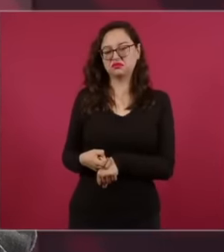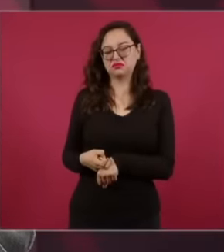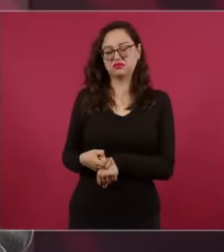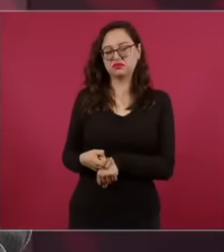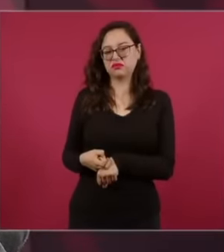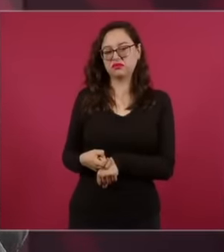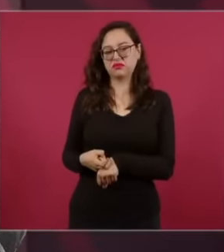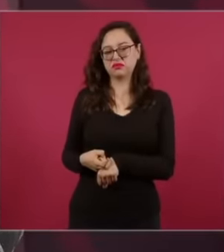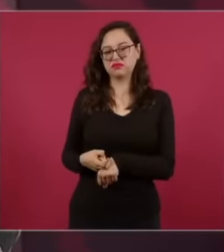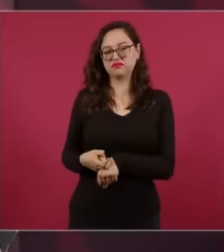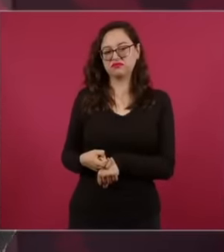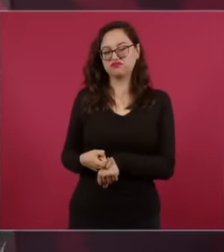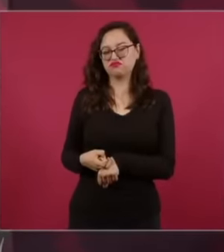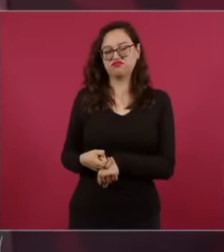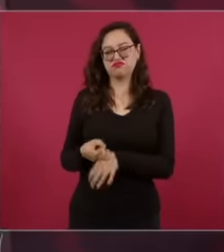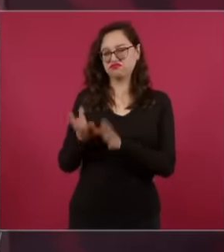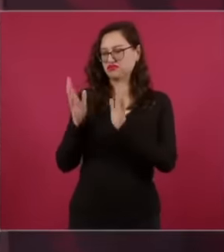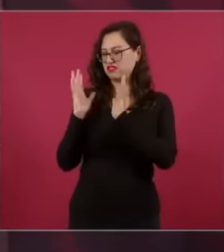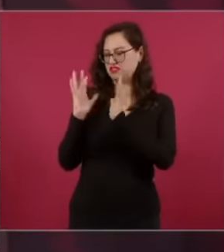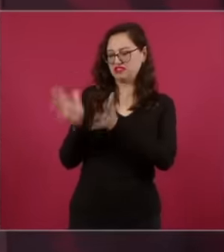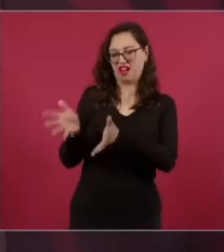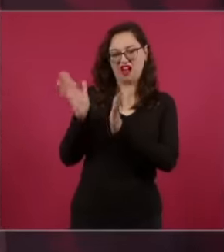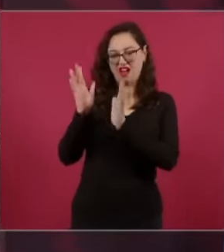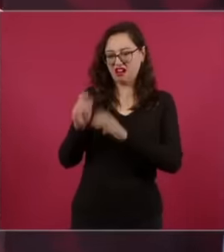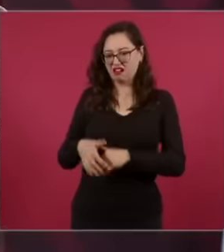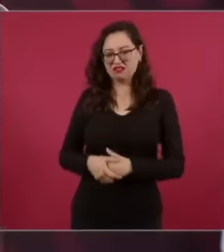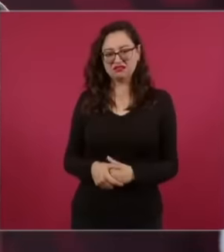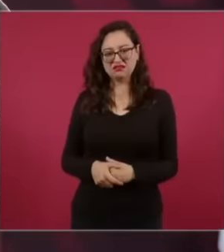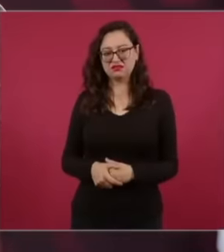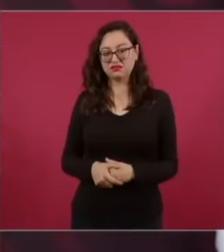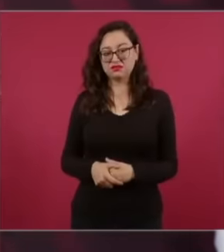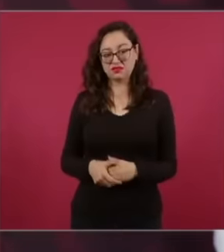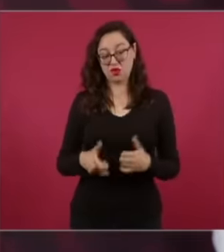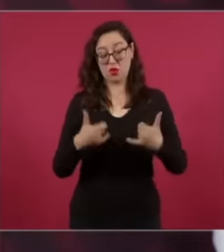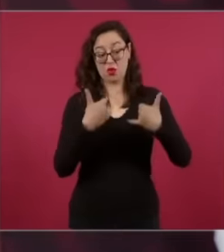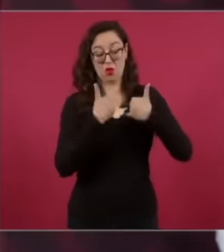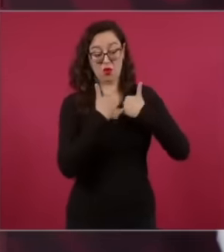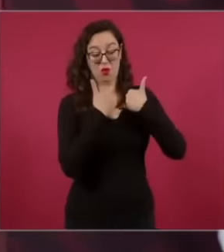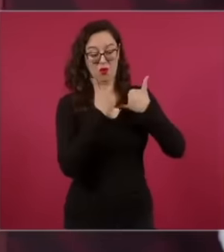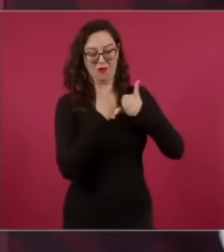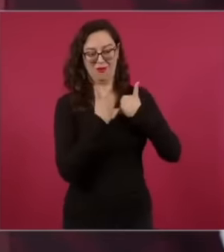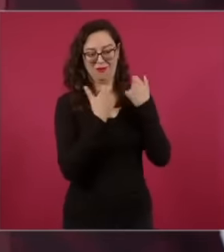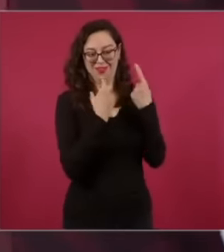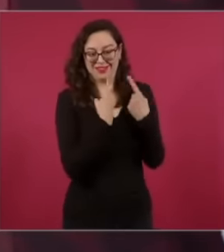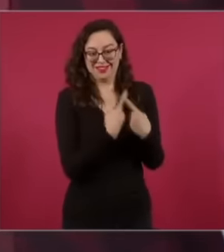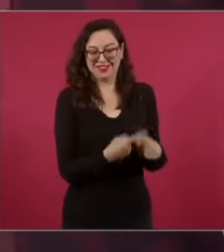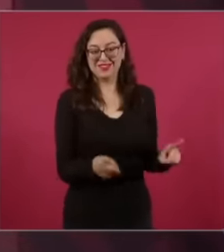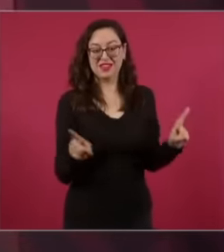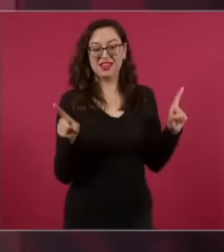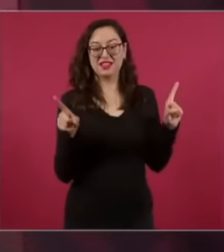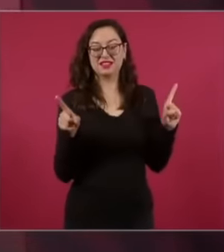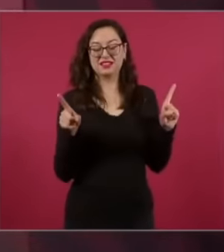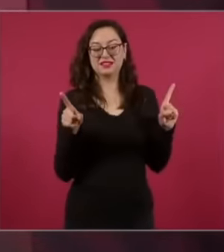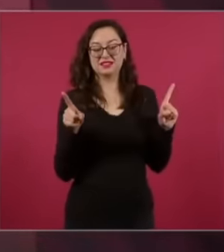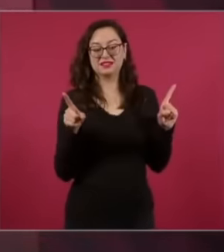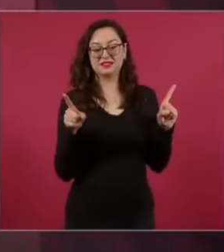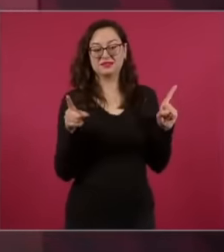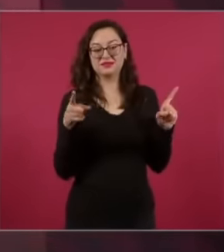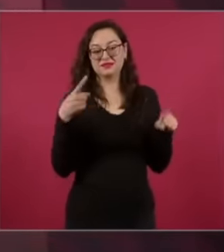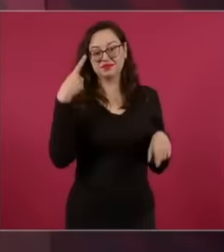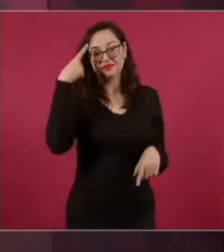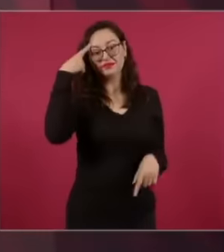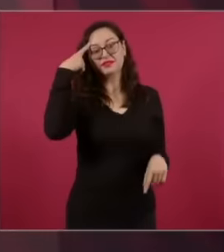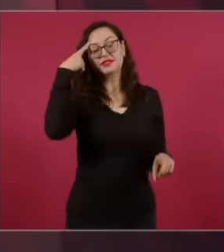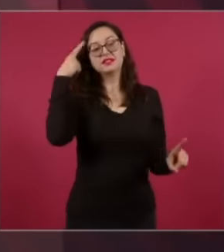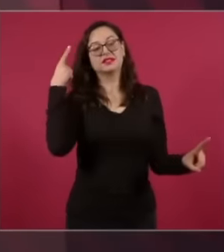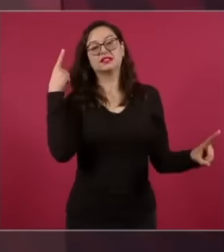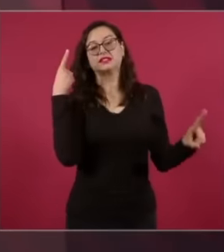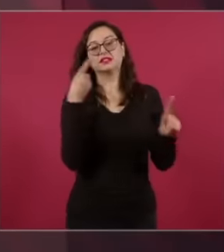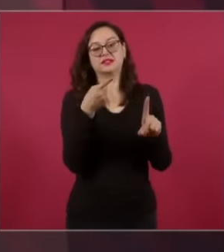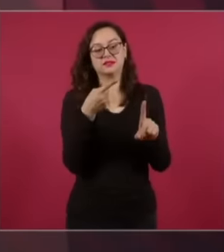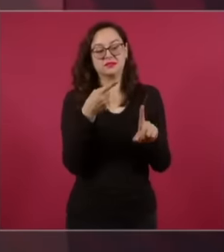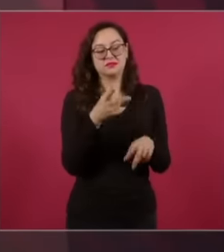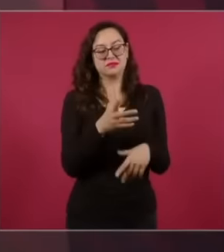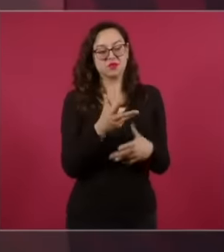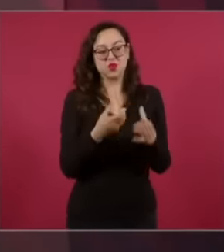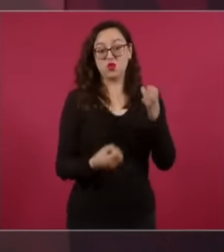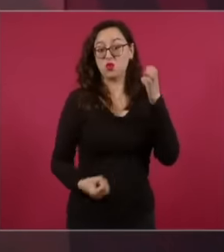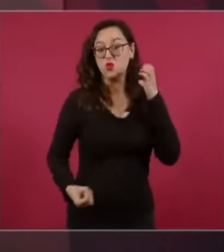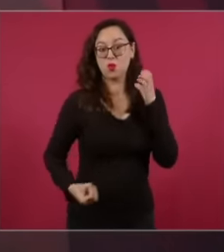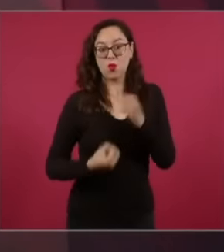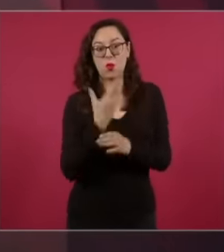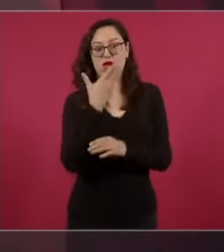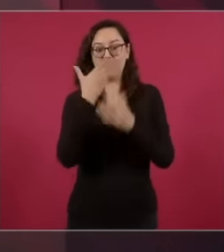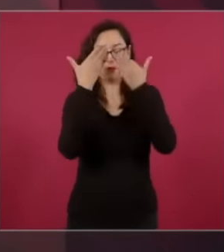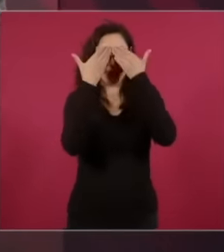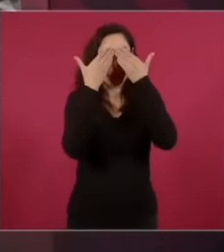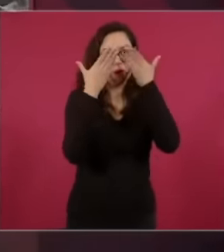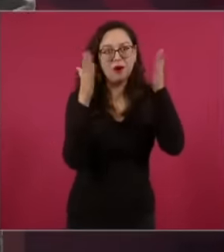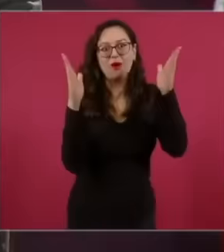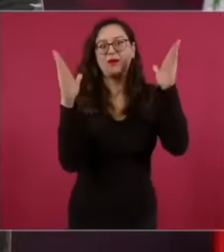preconceived, on the other hand, a young person is like a blank sheet of paper, he is